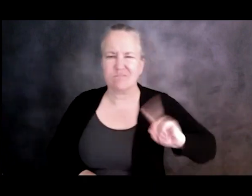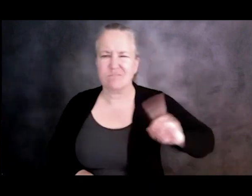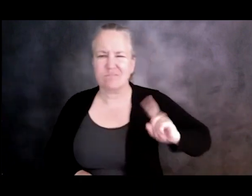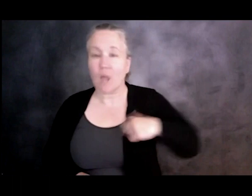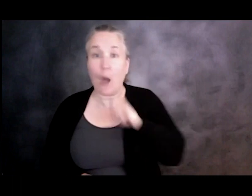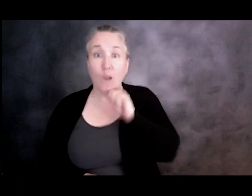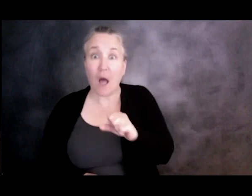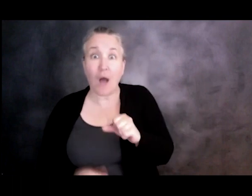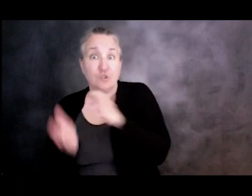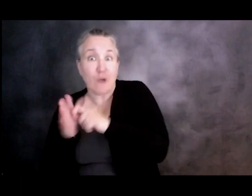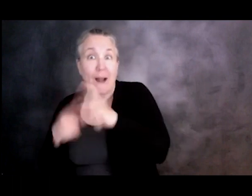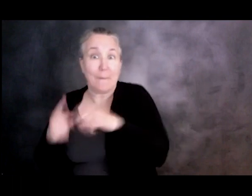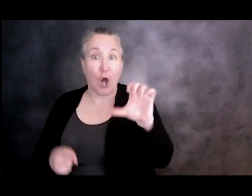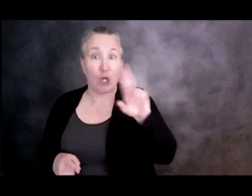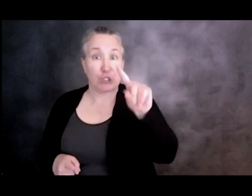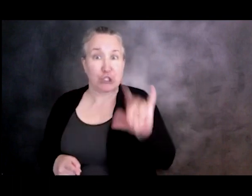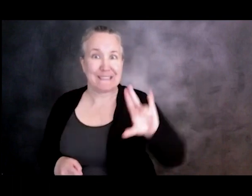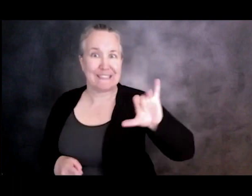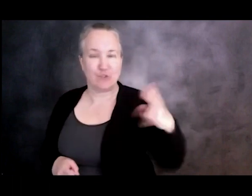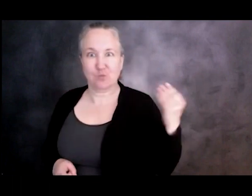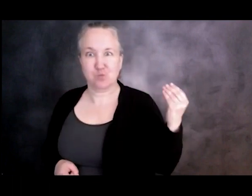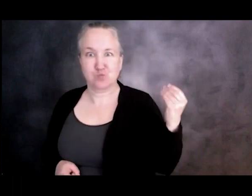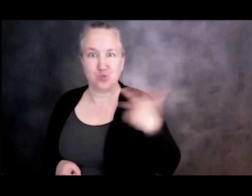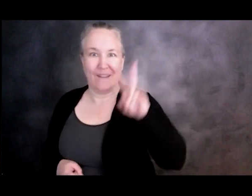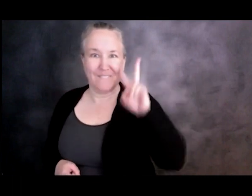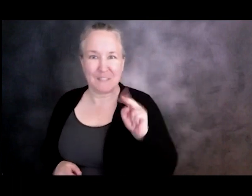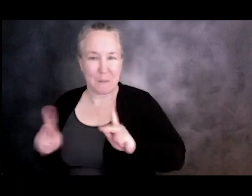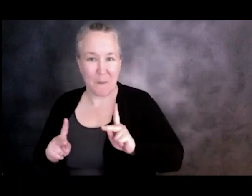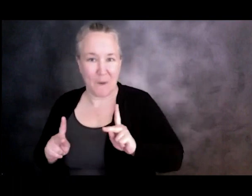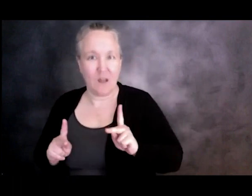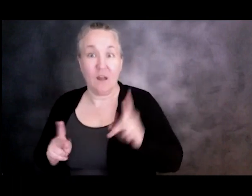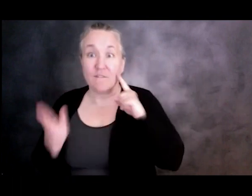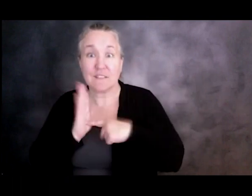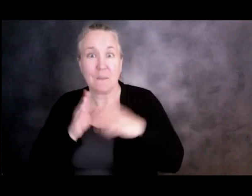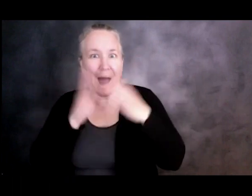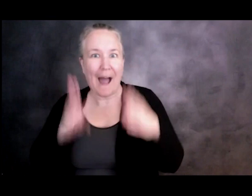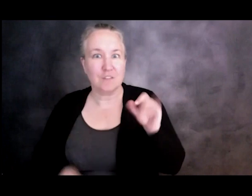Vietnamese people too, and that would have been The House of Ho. The House of Ho-- I don't know how many of you people